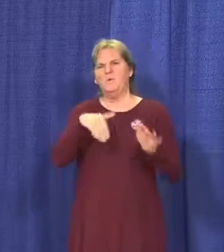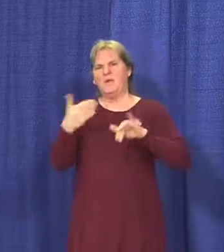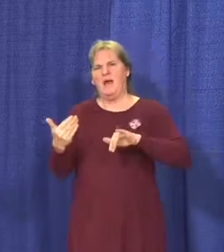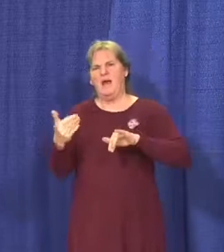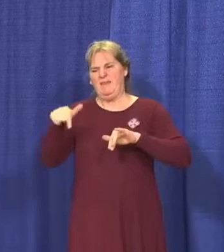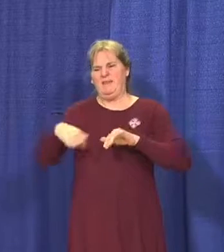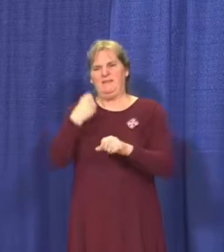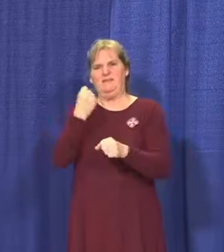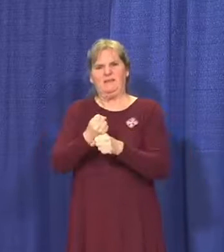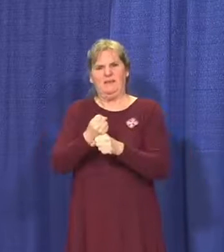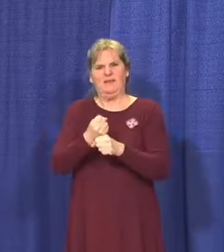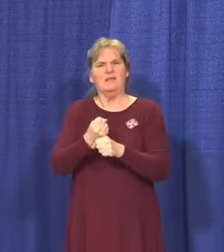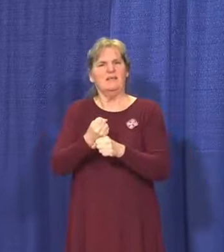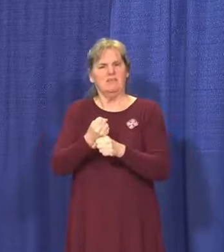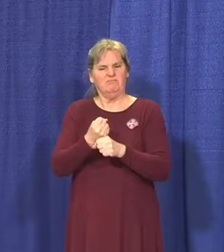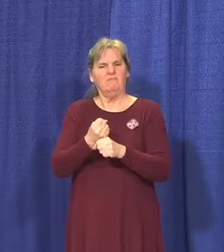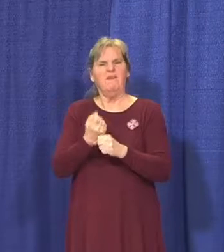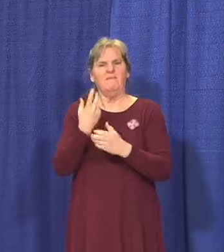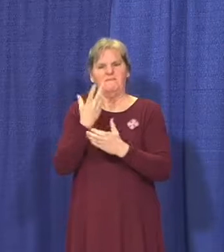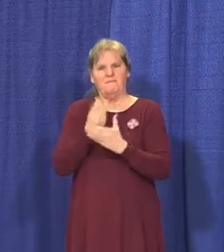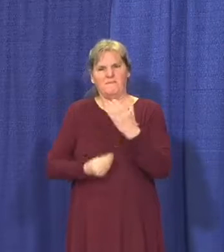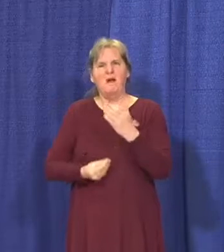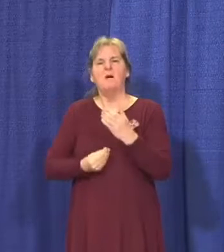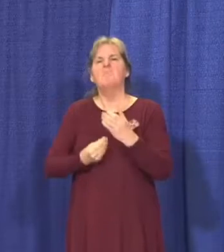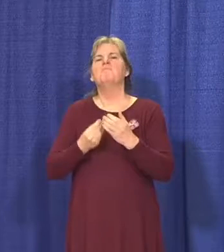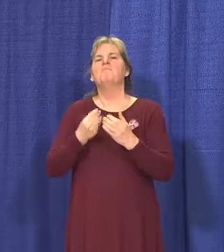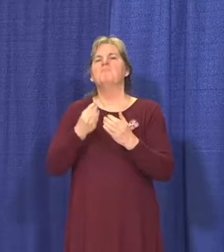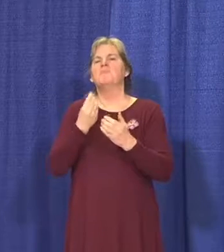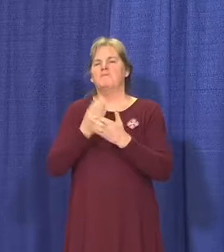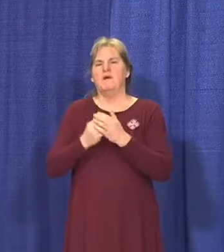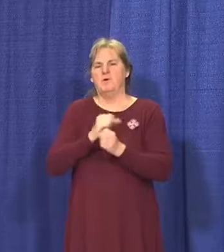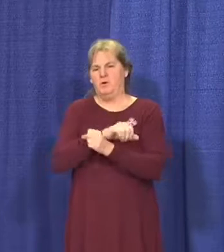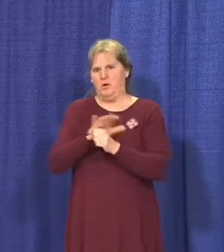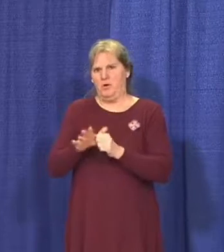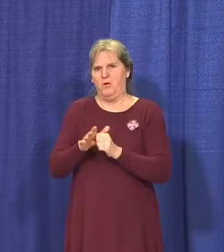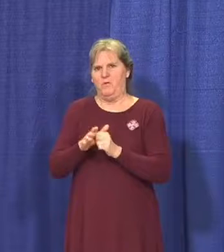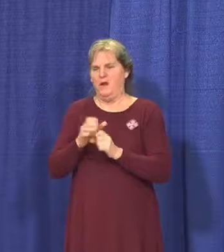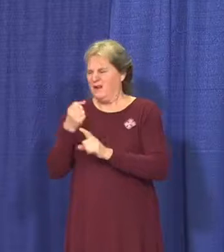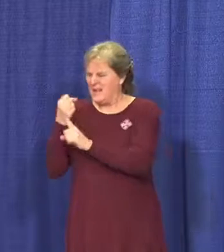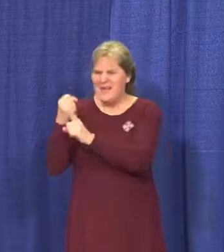year and the significant impact we have all health because of the COVID-19 pandemic.